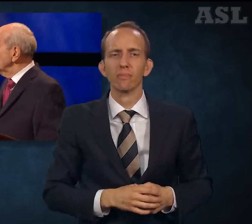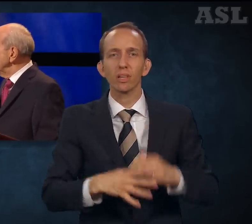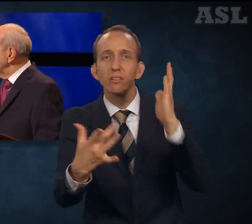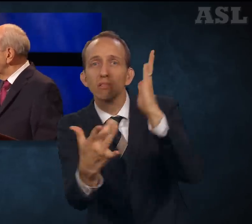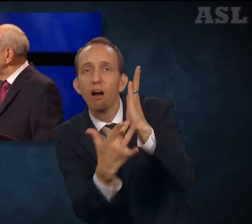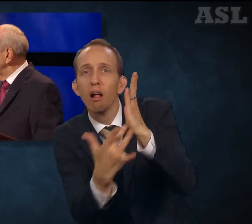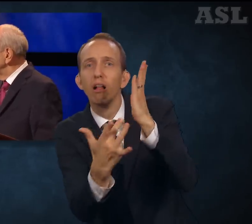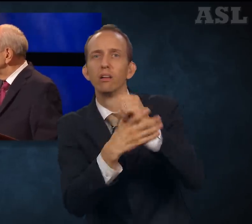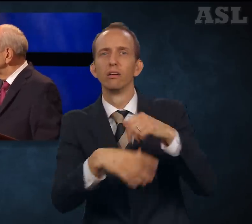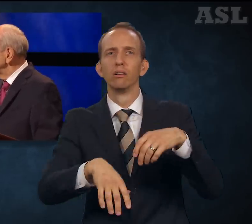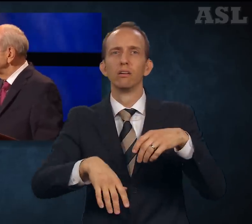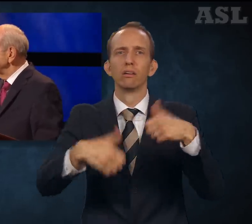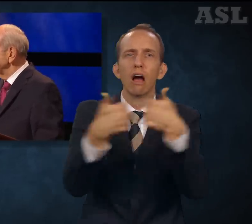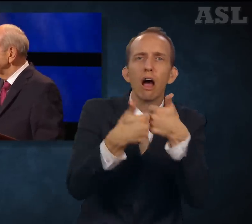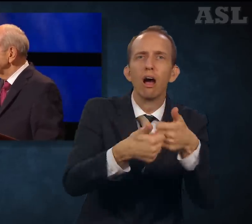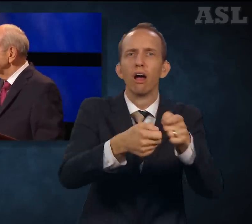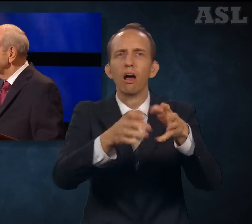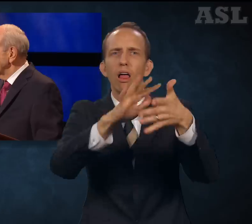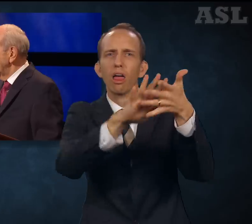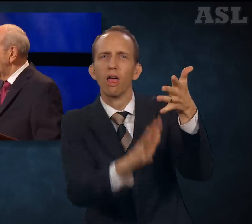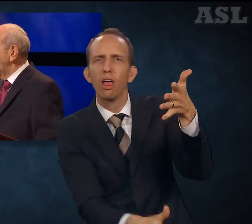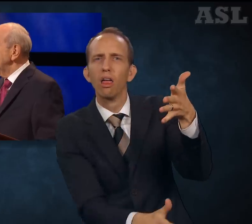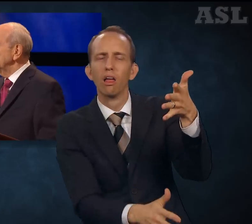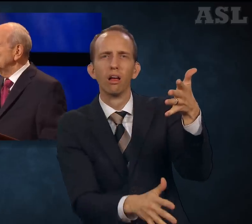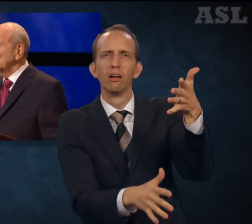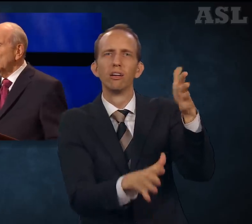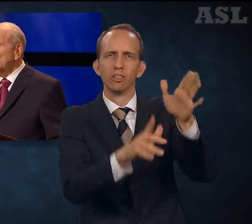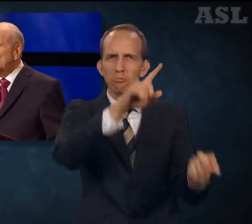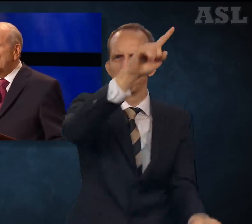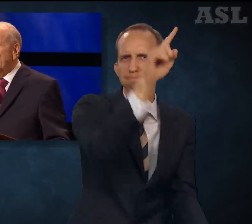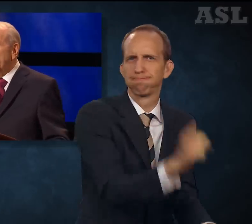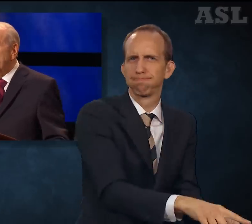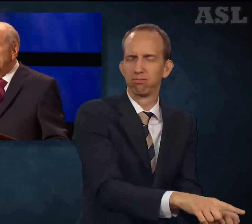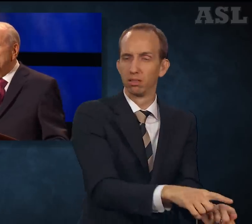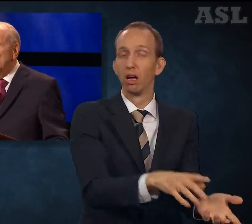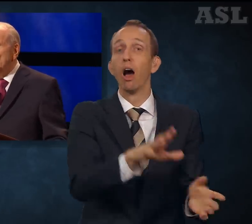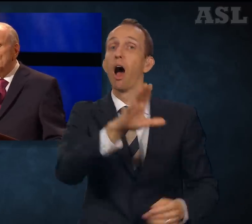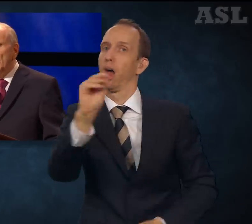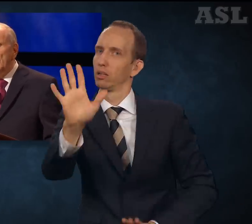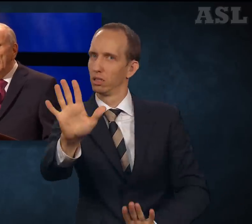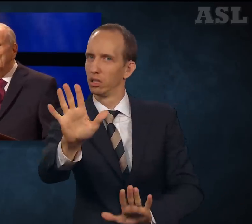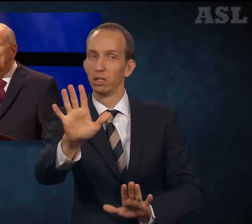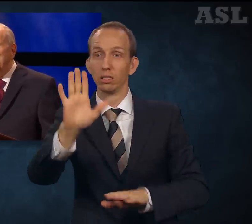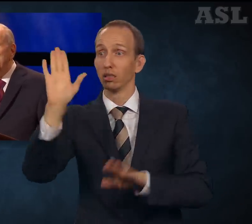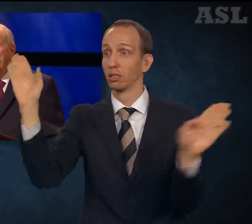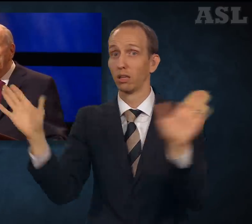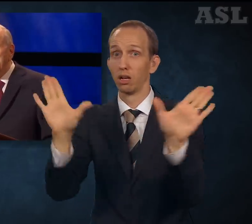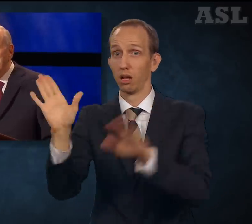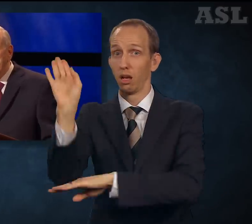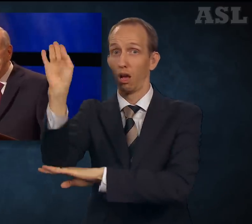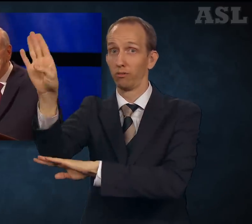I'D GIVE UP SOME SCREEN TIME.